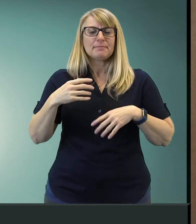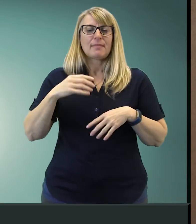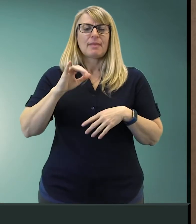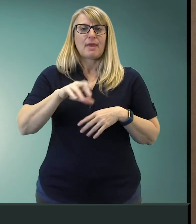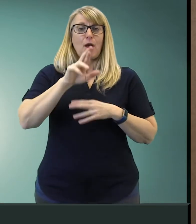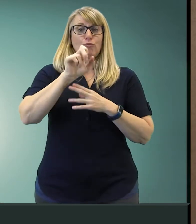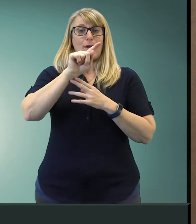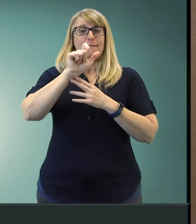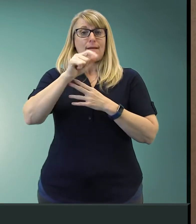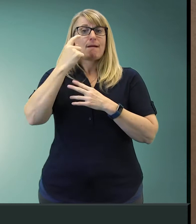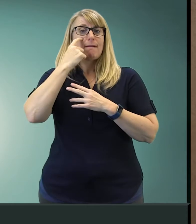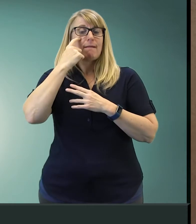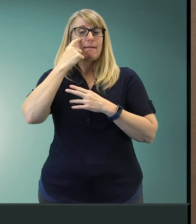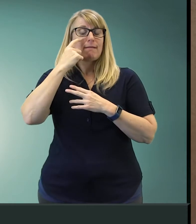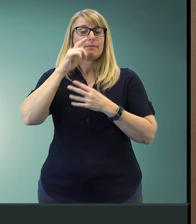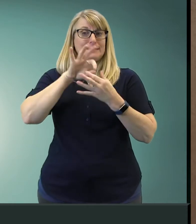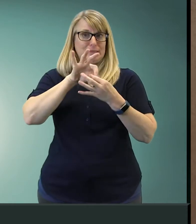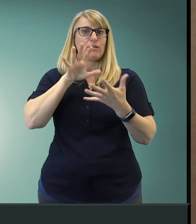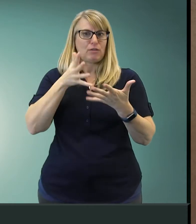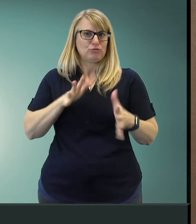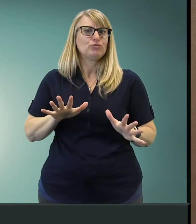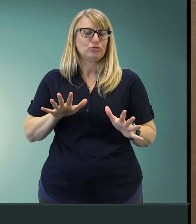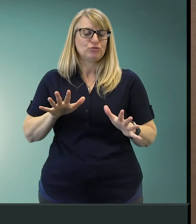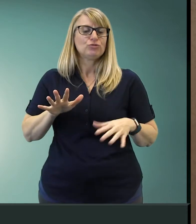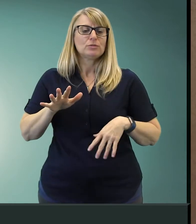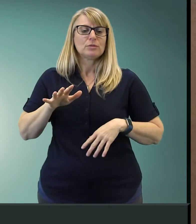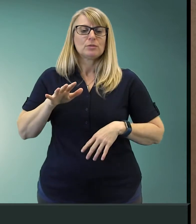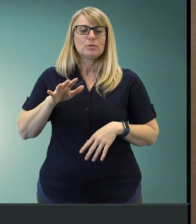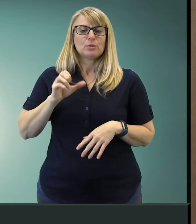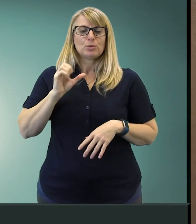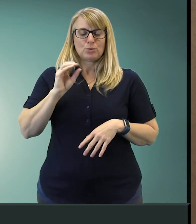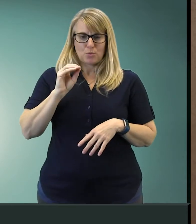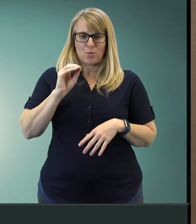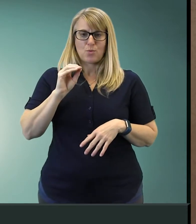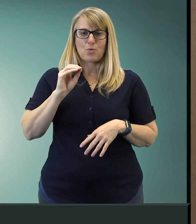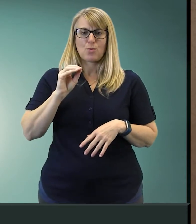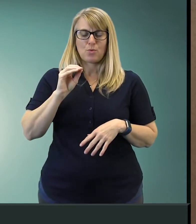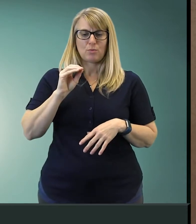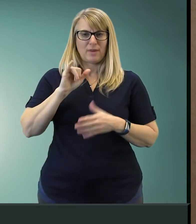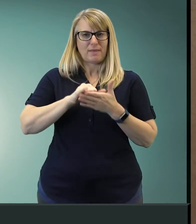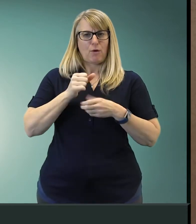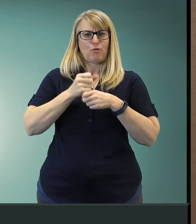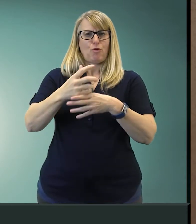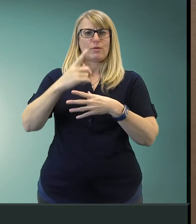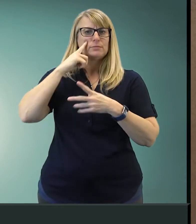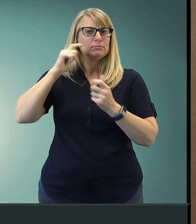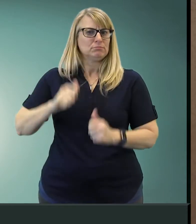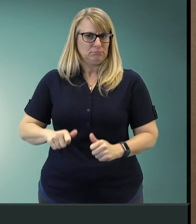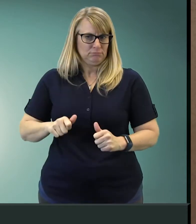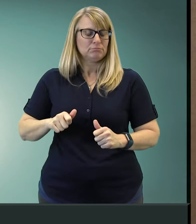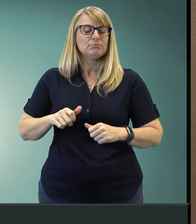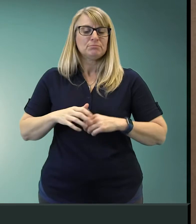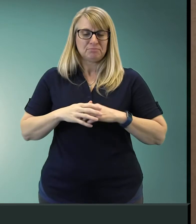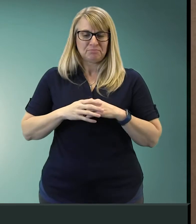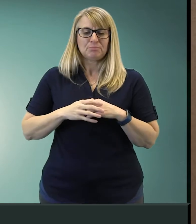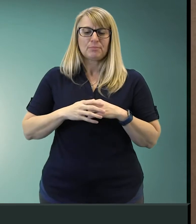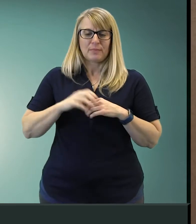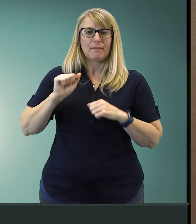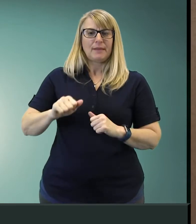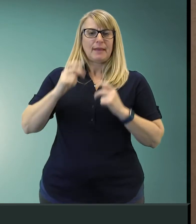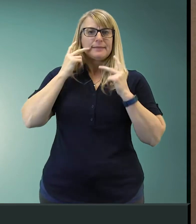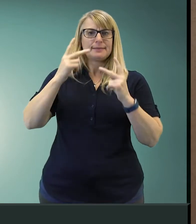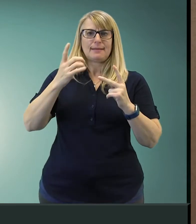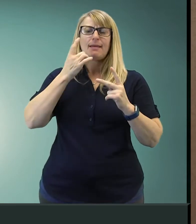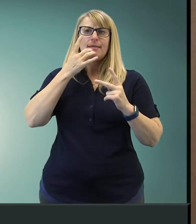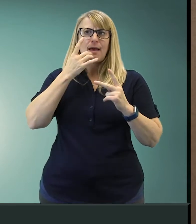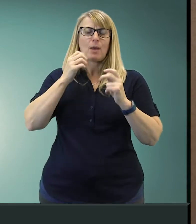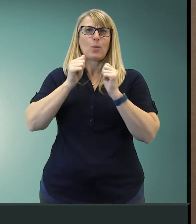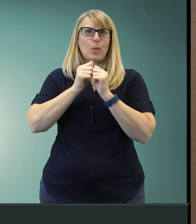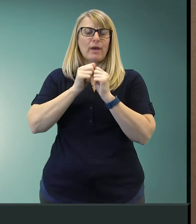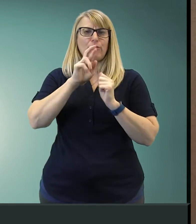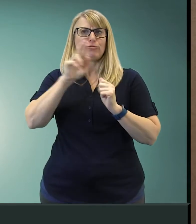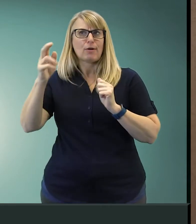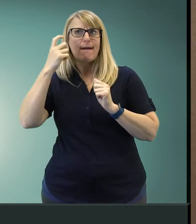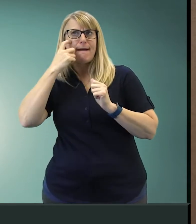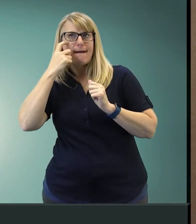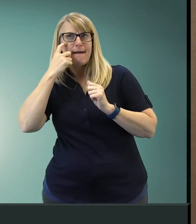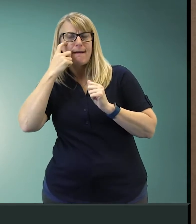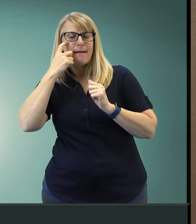is that my retinas are detached, so that's what's causing my vision loss. I can only see light out of my right eye.